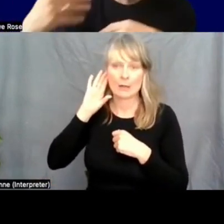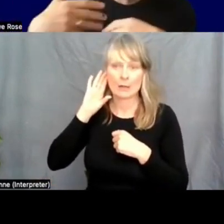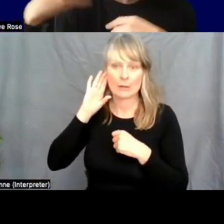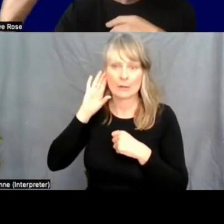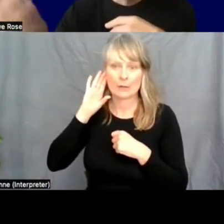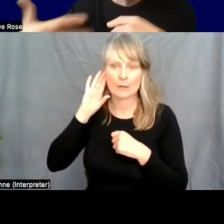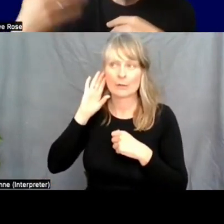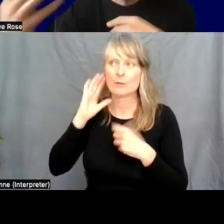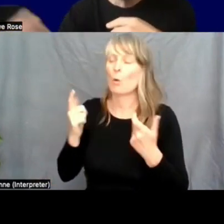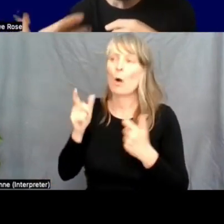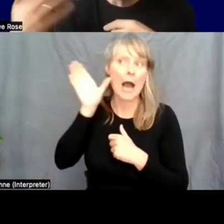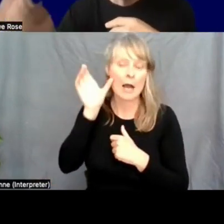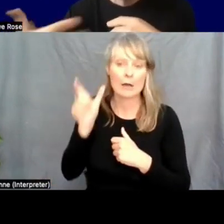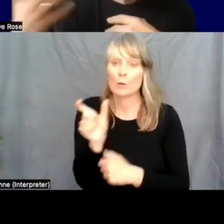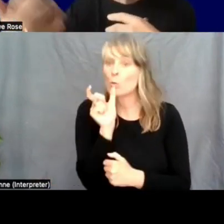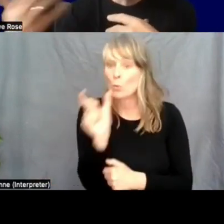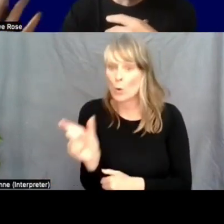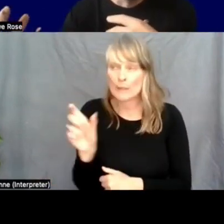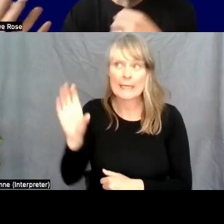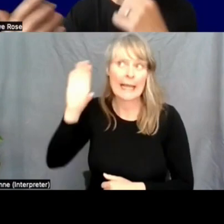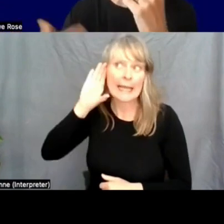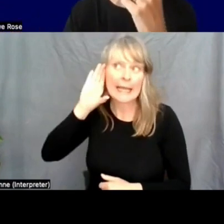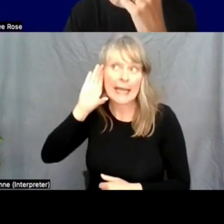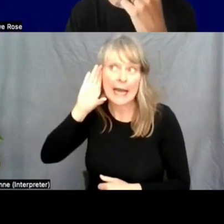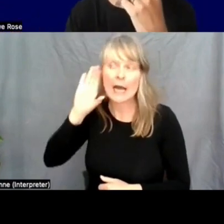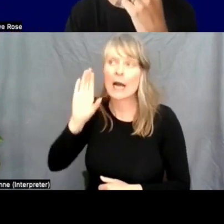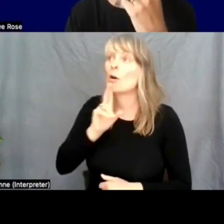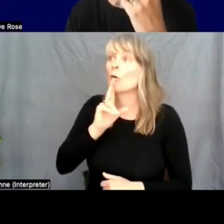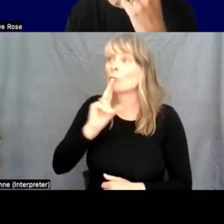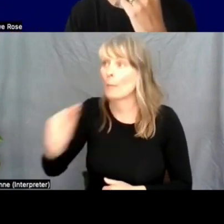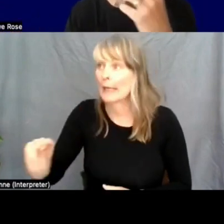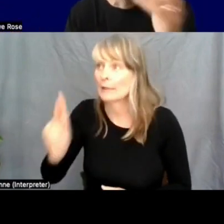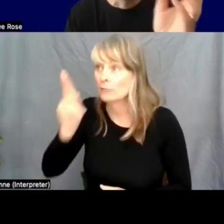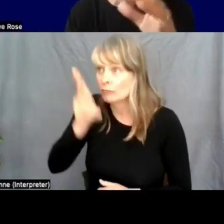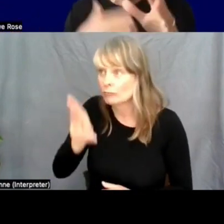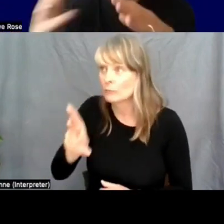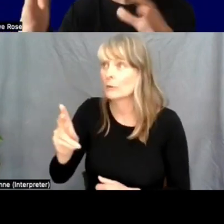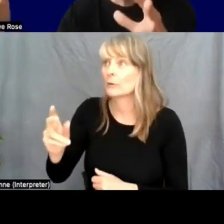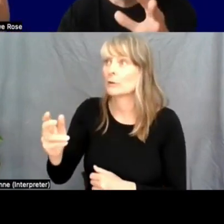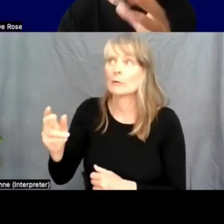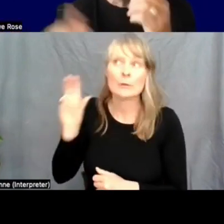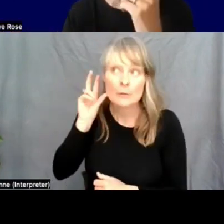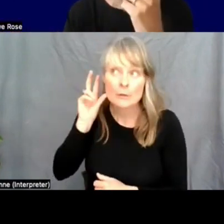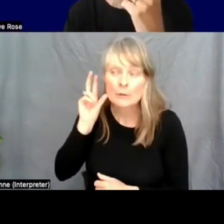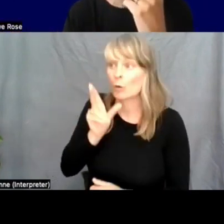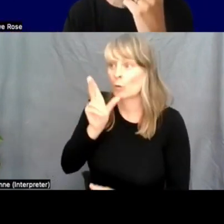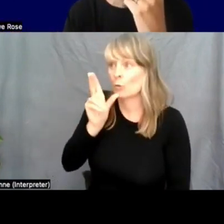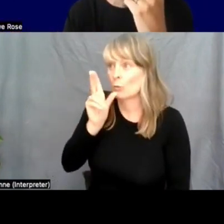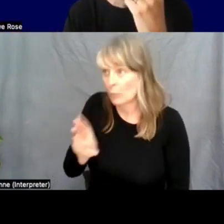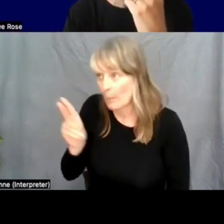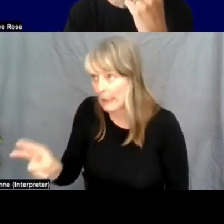hearing words and repeating them. That persists for a lot longer in deafblind children.